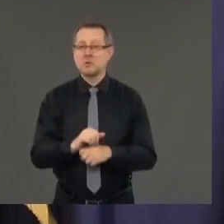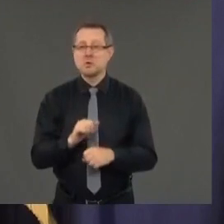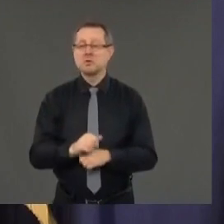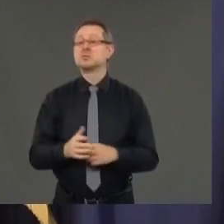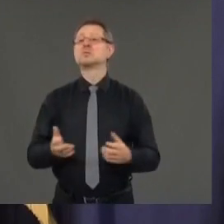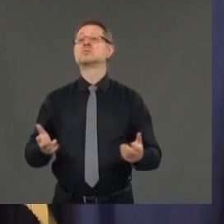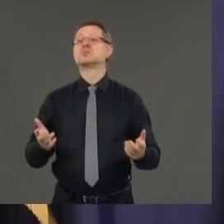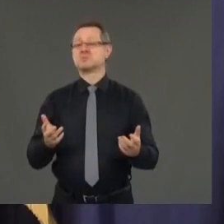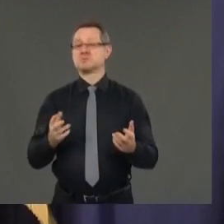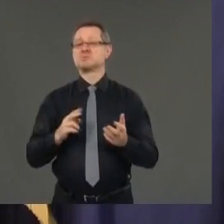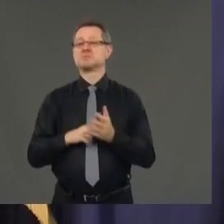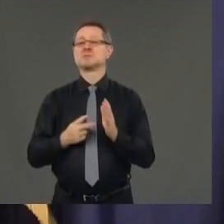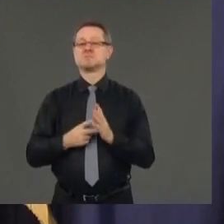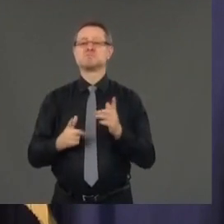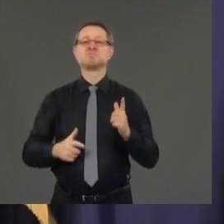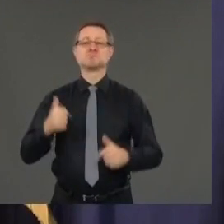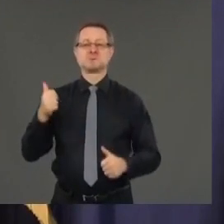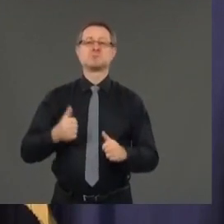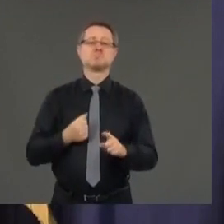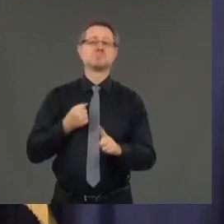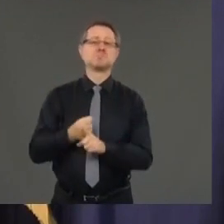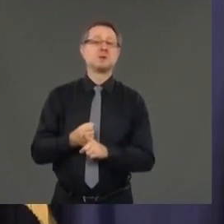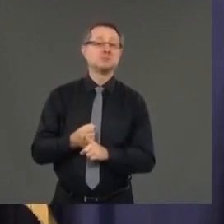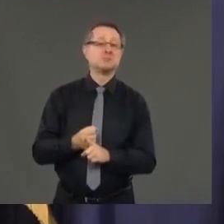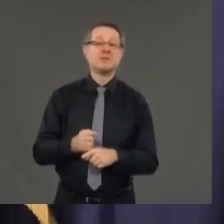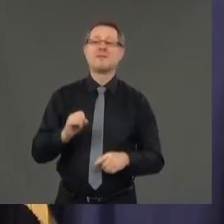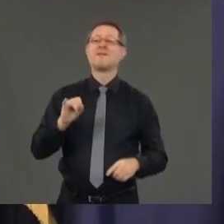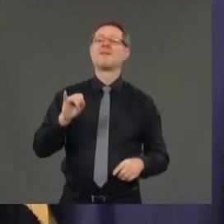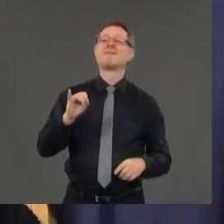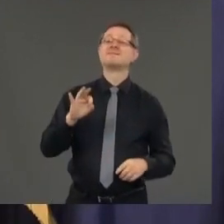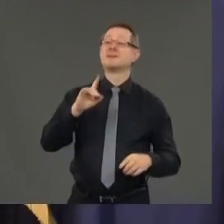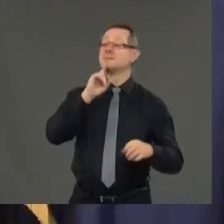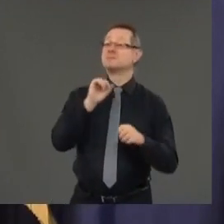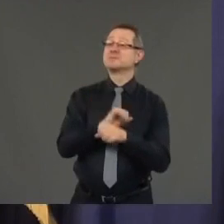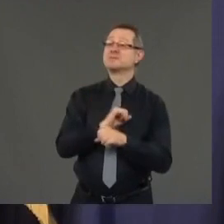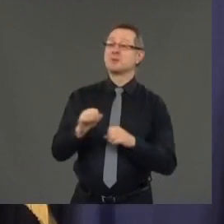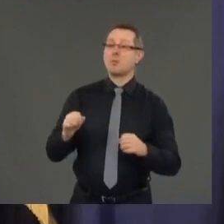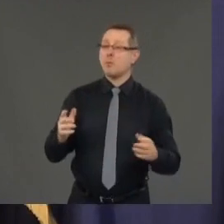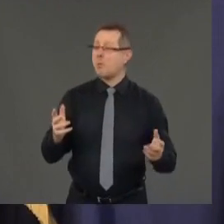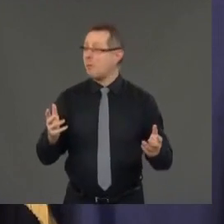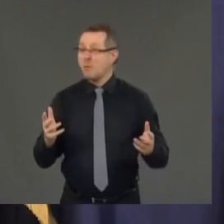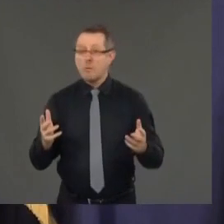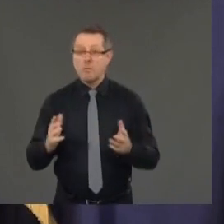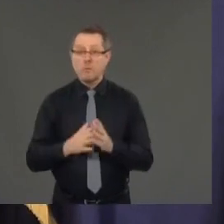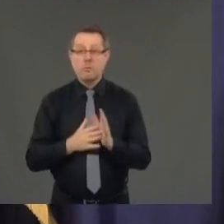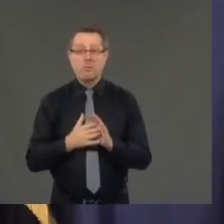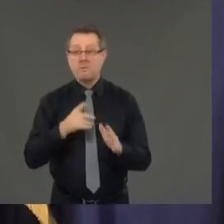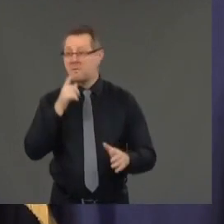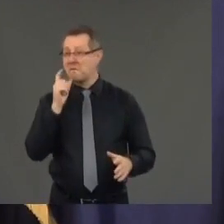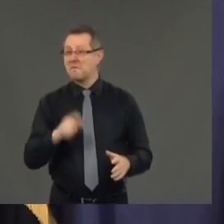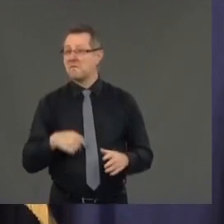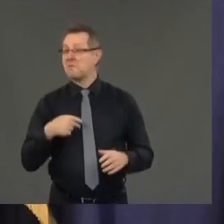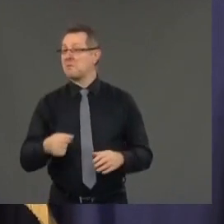IS GOING TO BE -- HAVE THE MOST